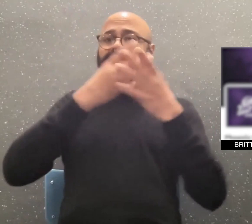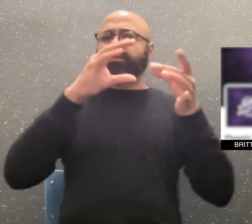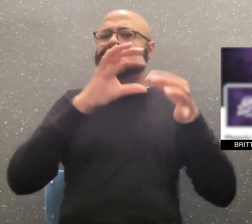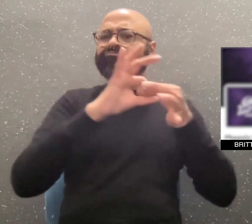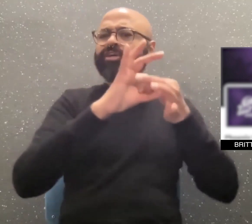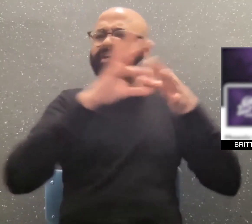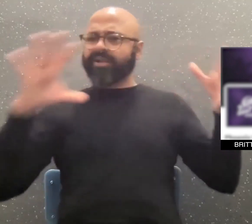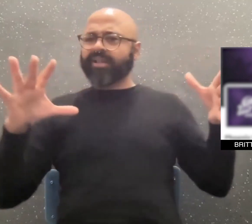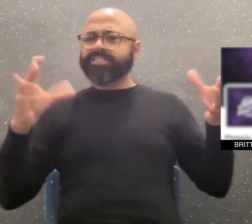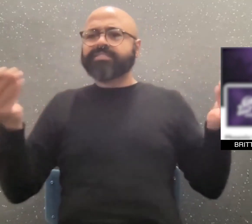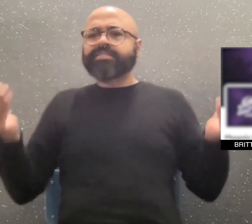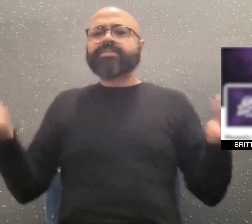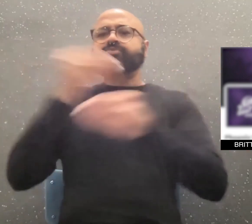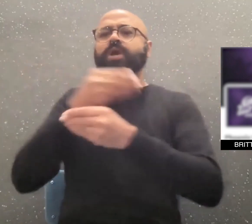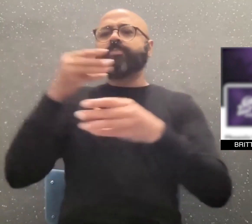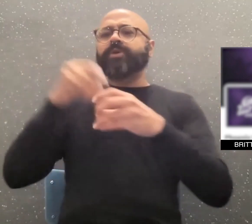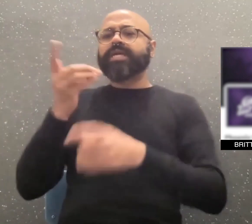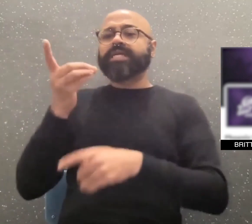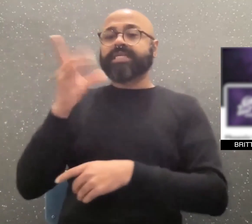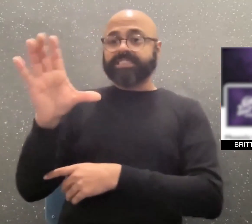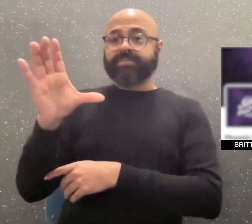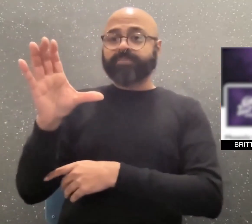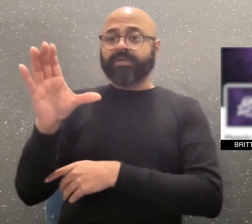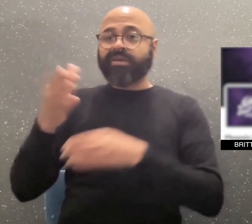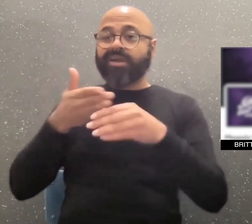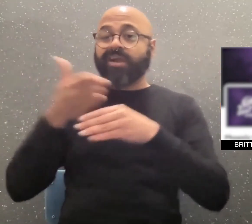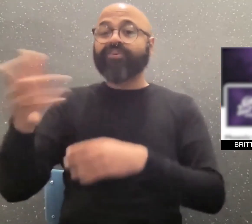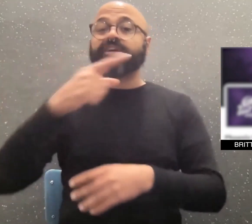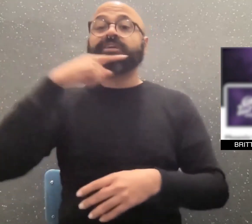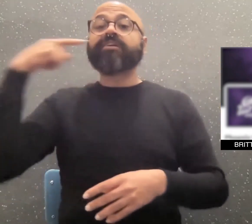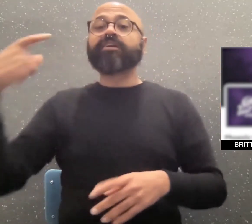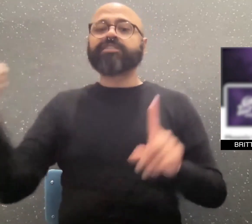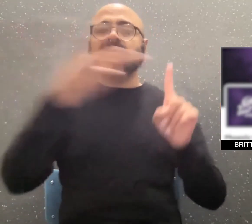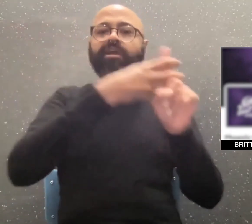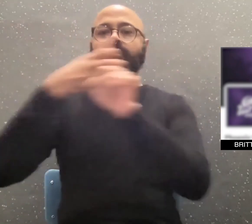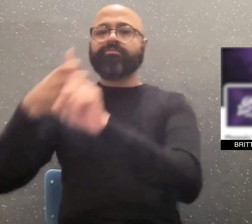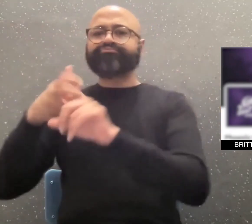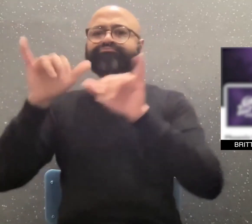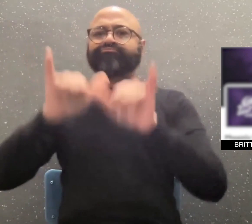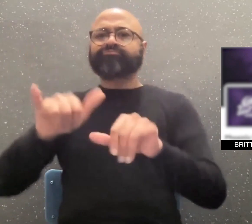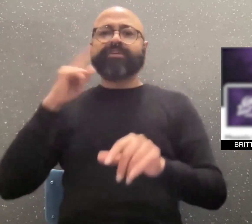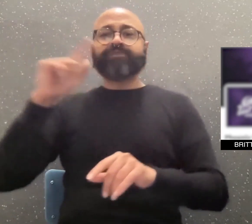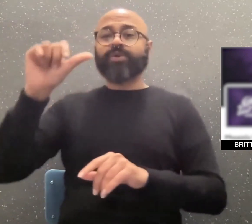was released in a prisoner swap in December after being detained by Russia for 10 months